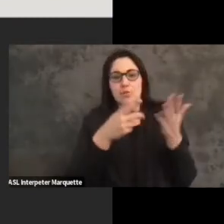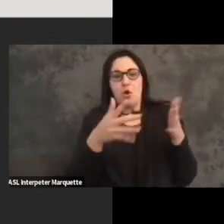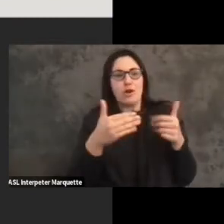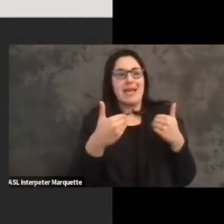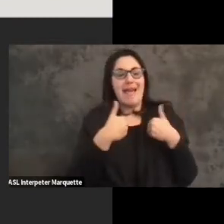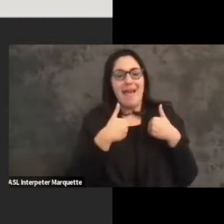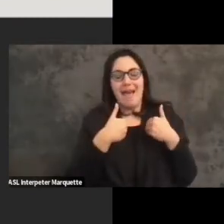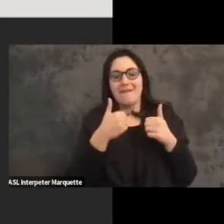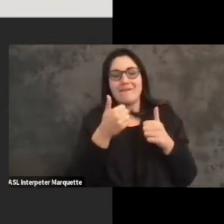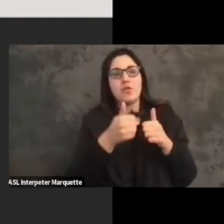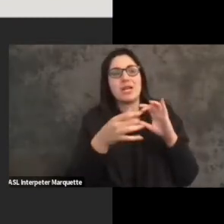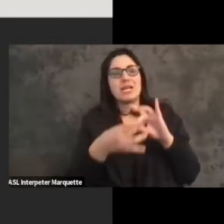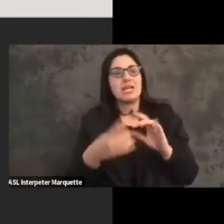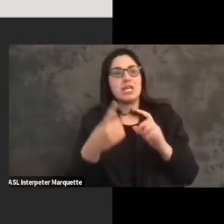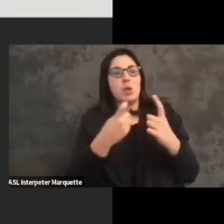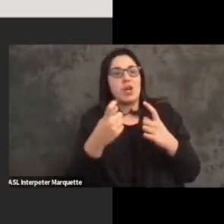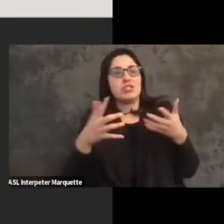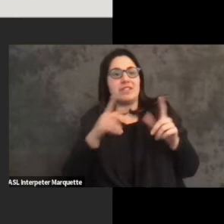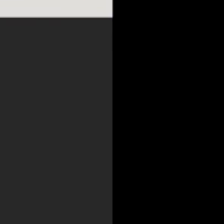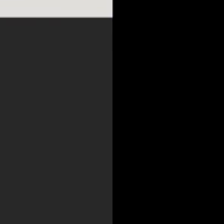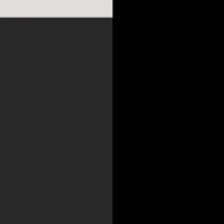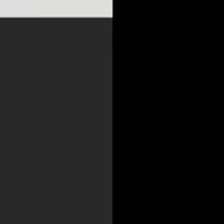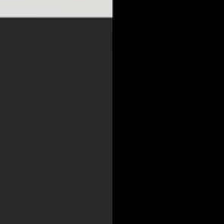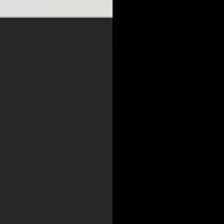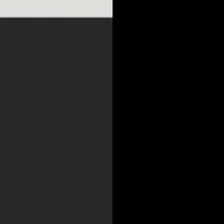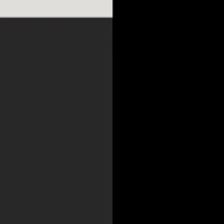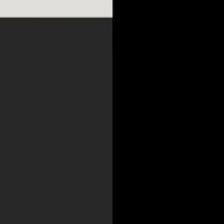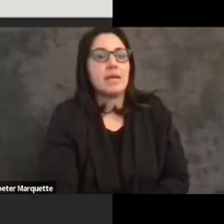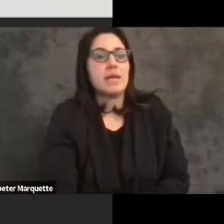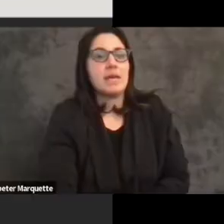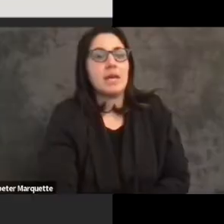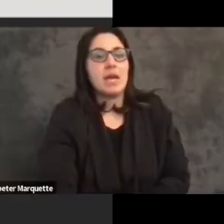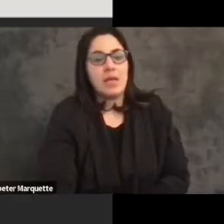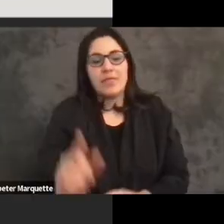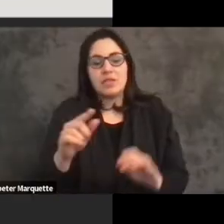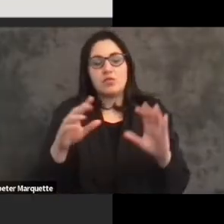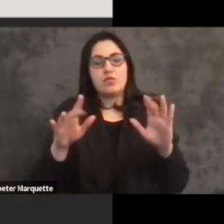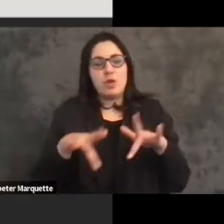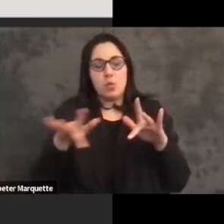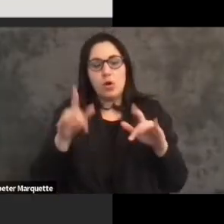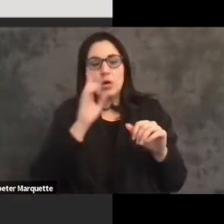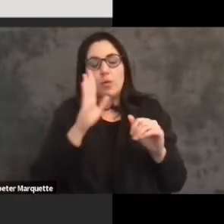in written form. So I'm going to read out what we have already, four relevant questions